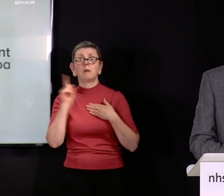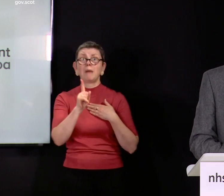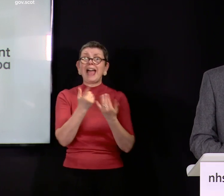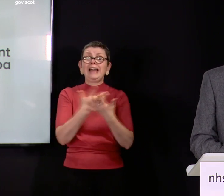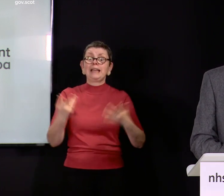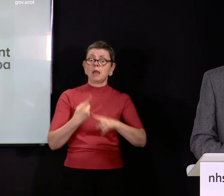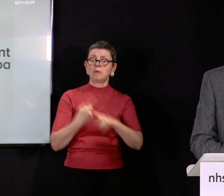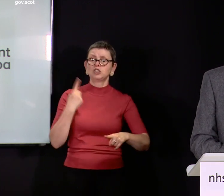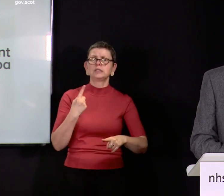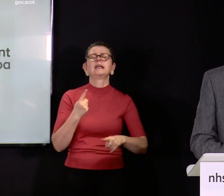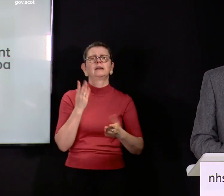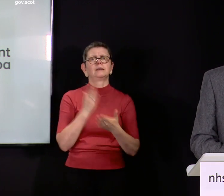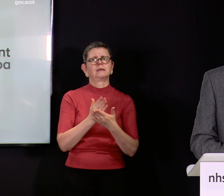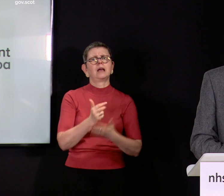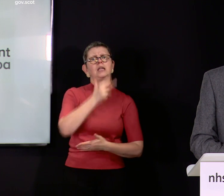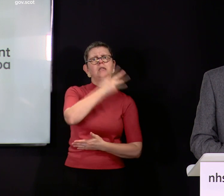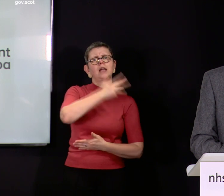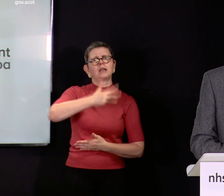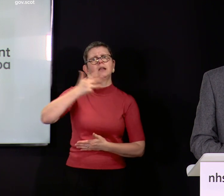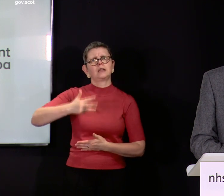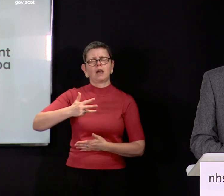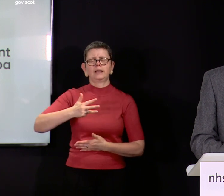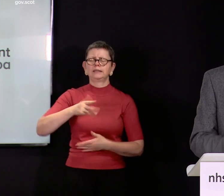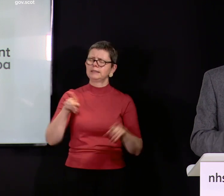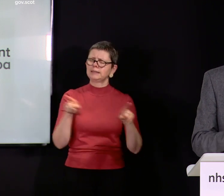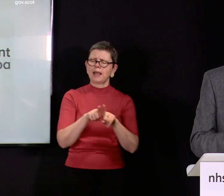the NHS will be there for you, just like it is every day. All of this